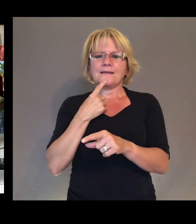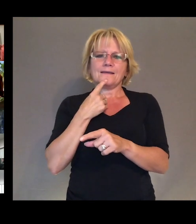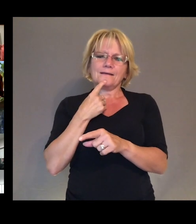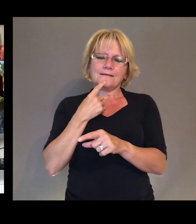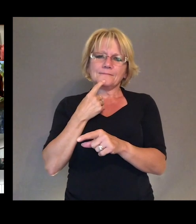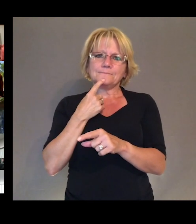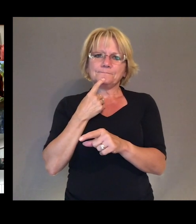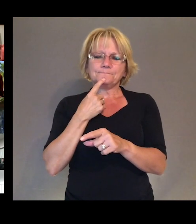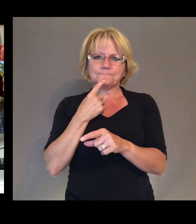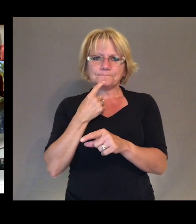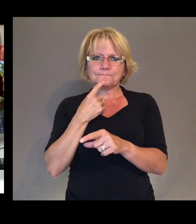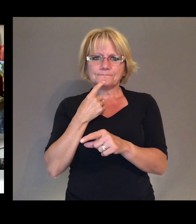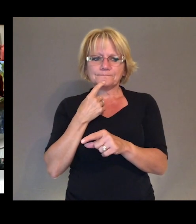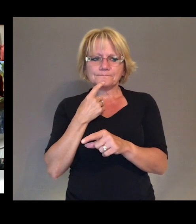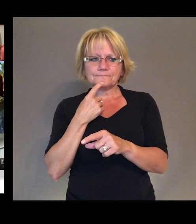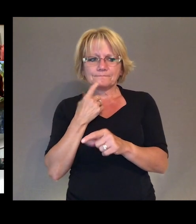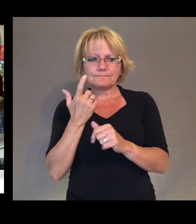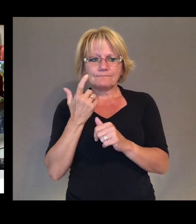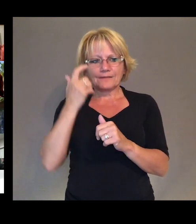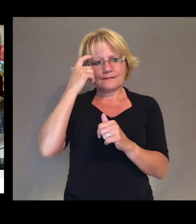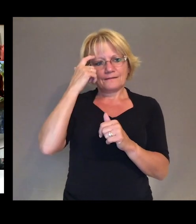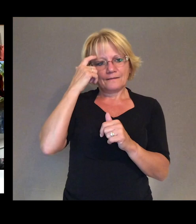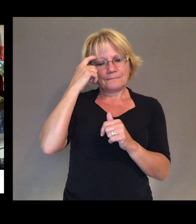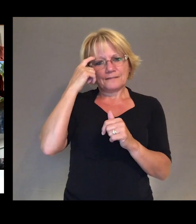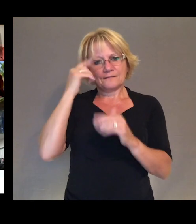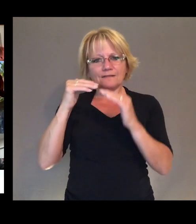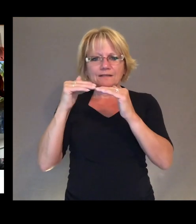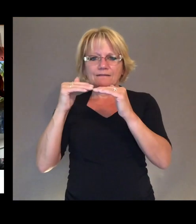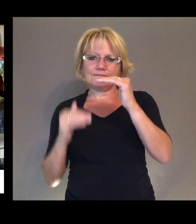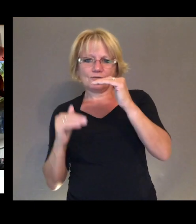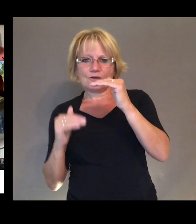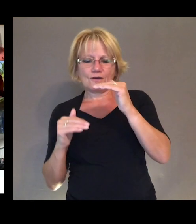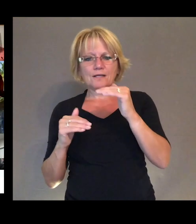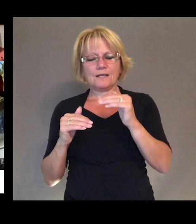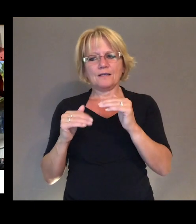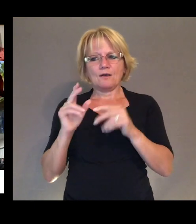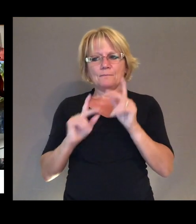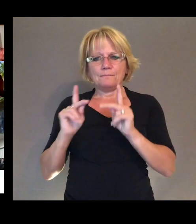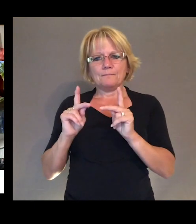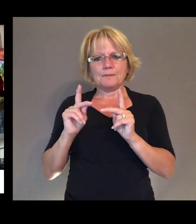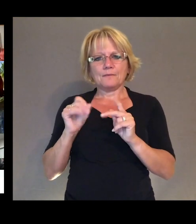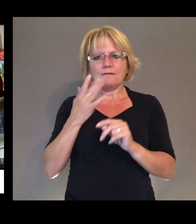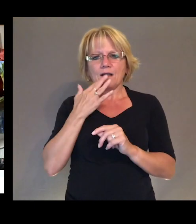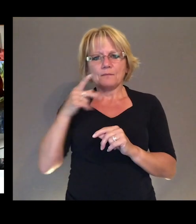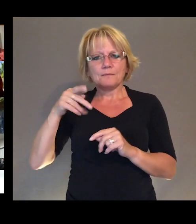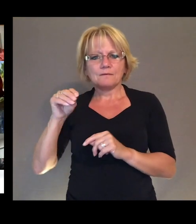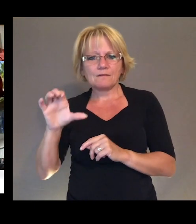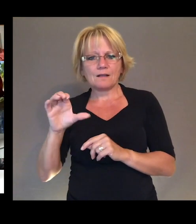the mental inferiority of black people and people of color by using like falsify data or post-mortem brain studies,